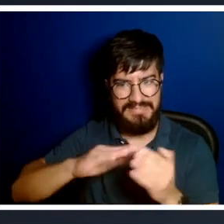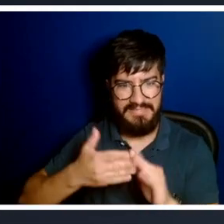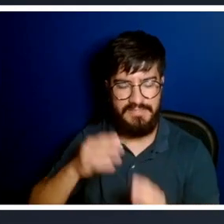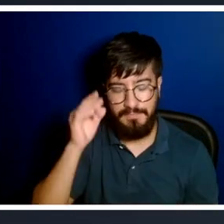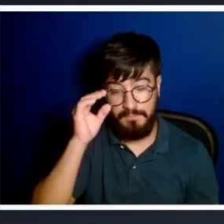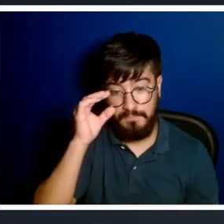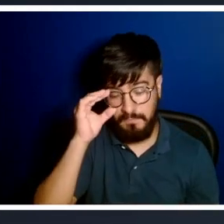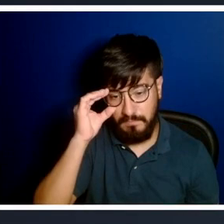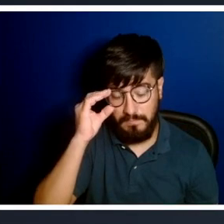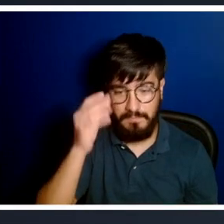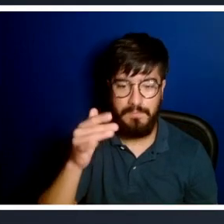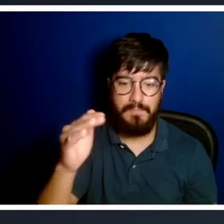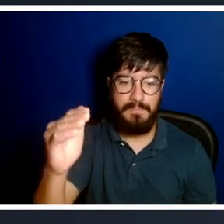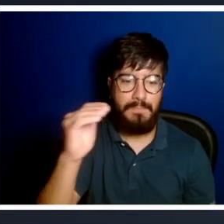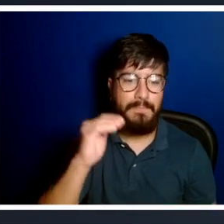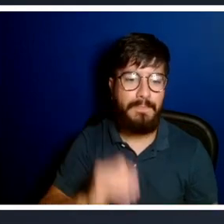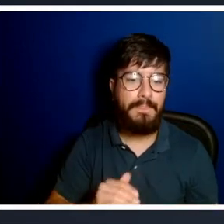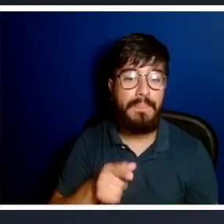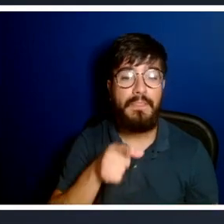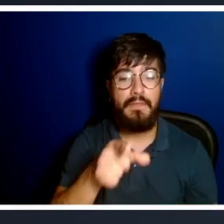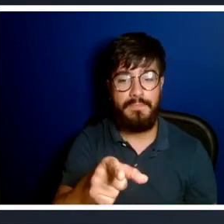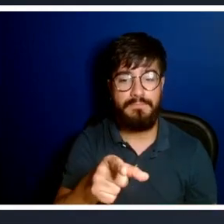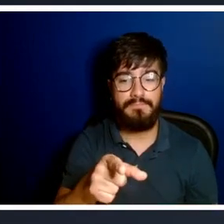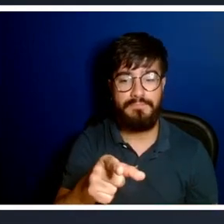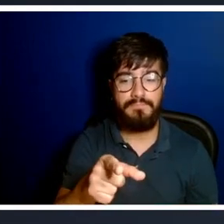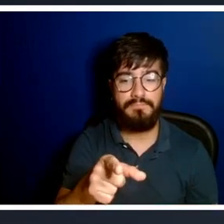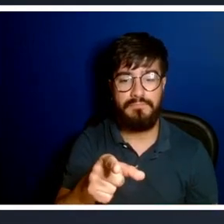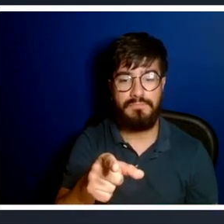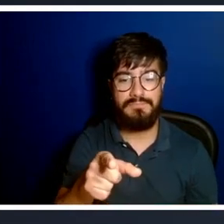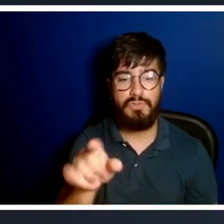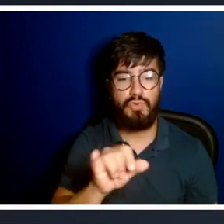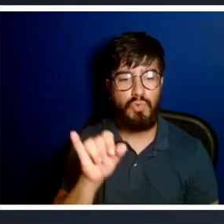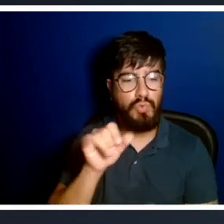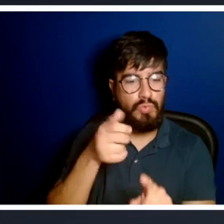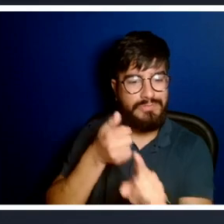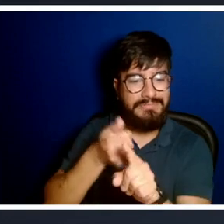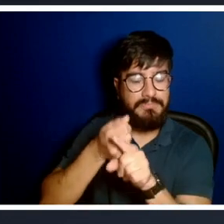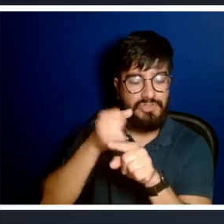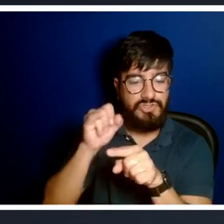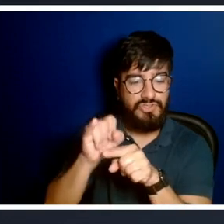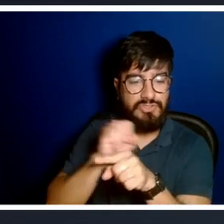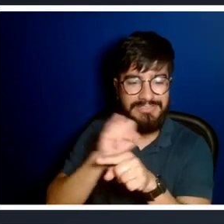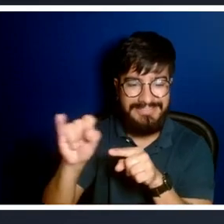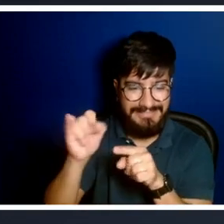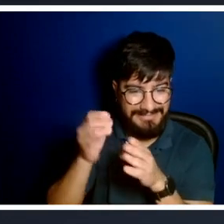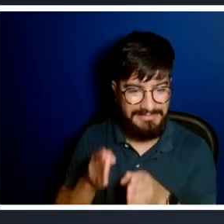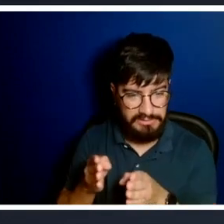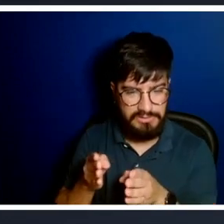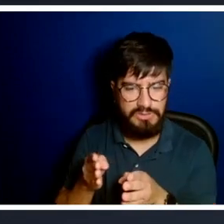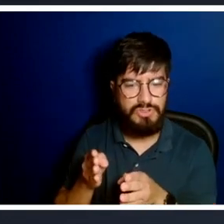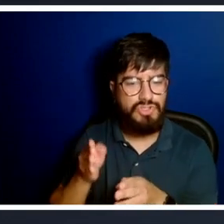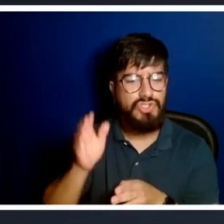We also focused a lot on having the interns hear from experts that have a wide range of